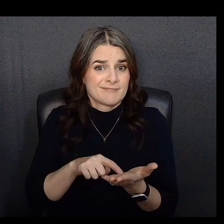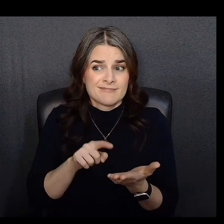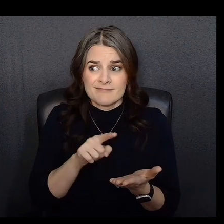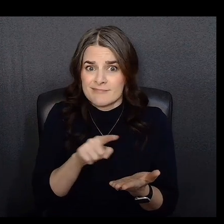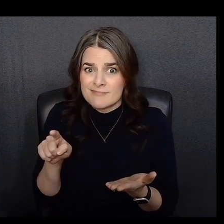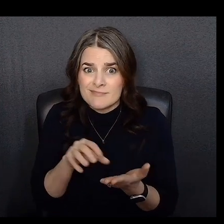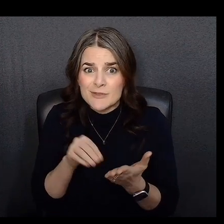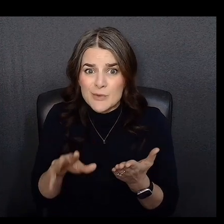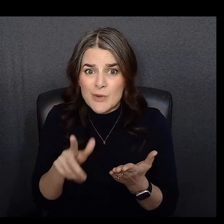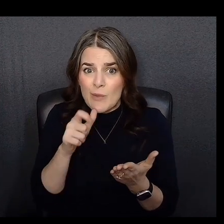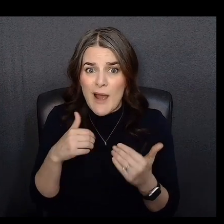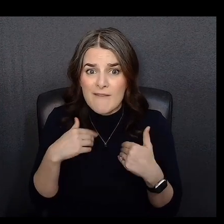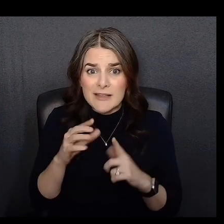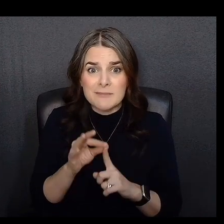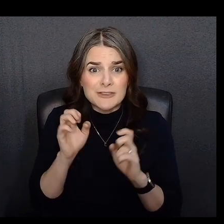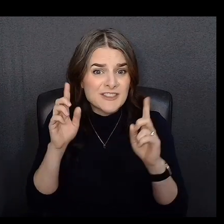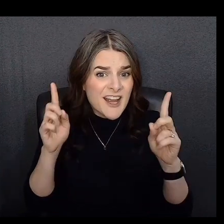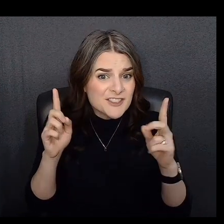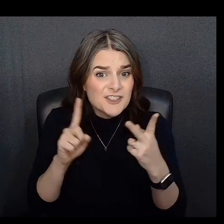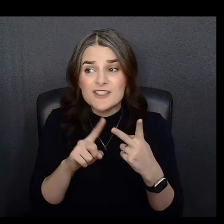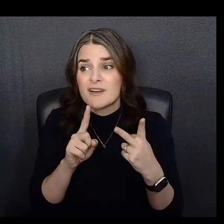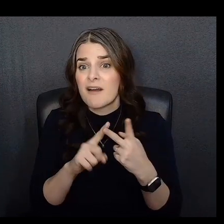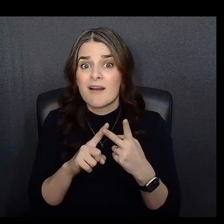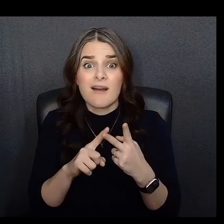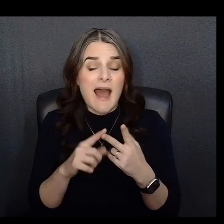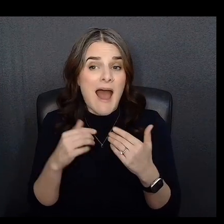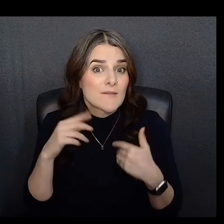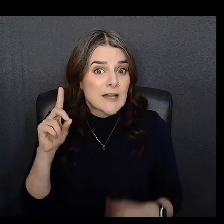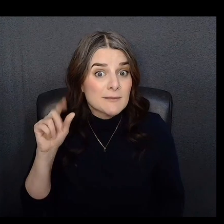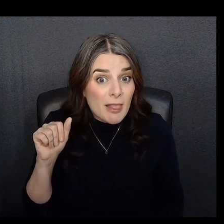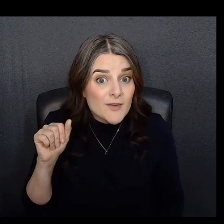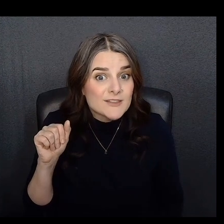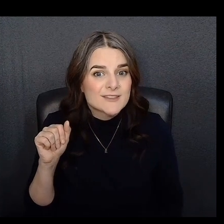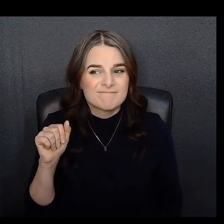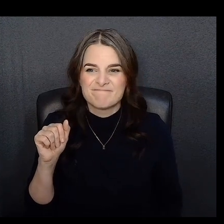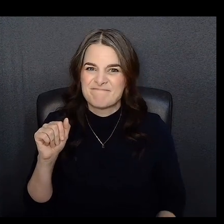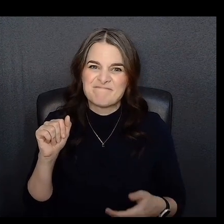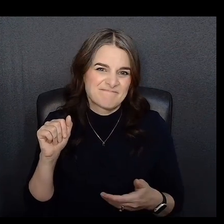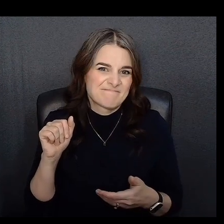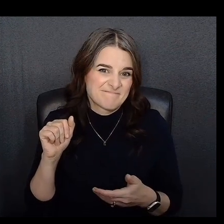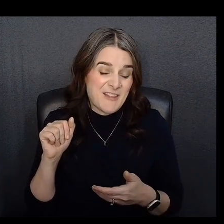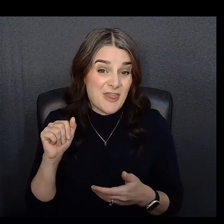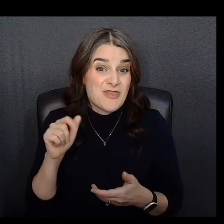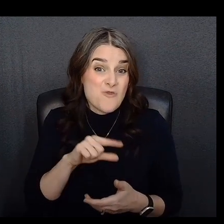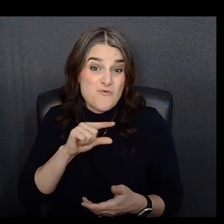special education, students with disabilities receive even less quality sex education